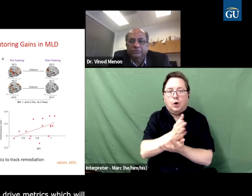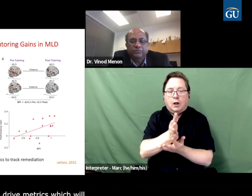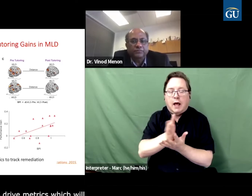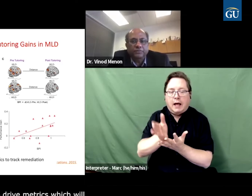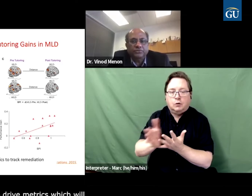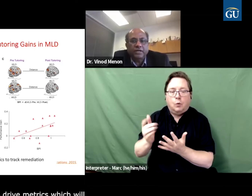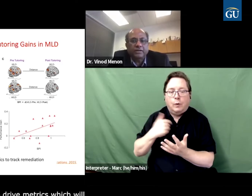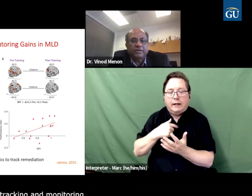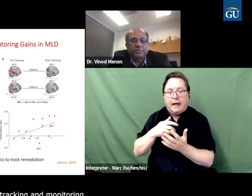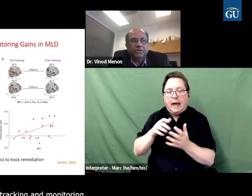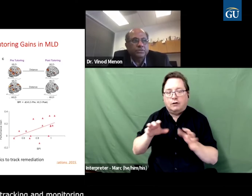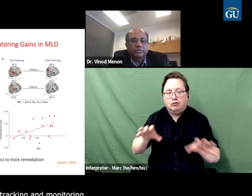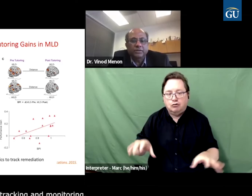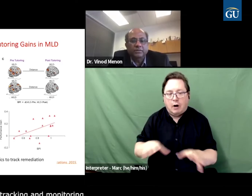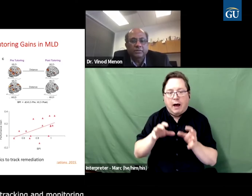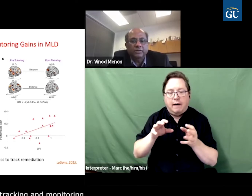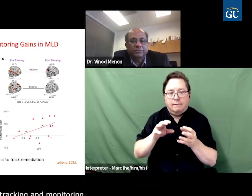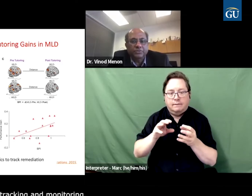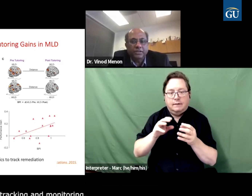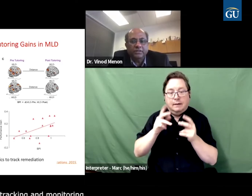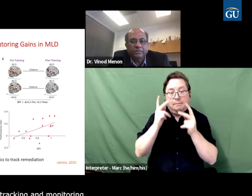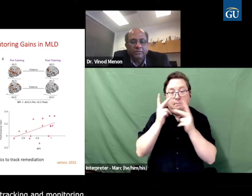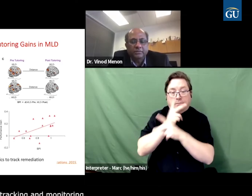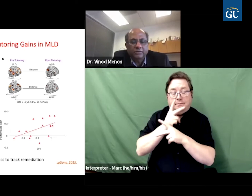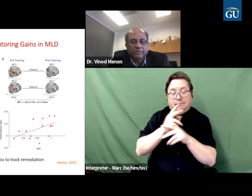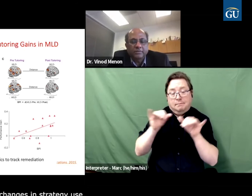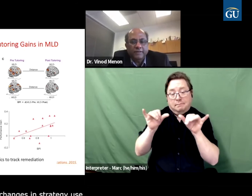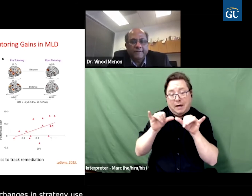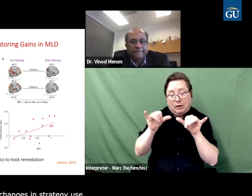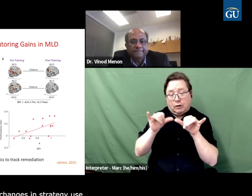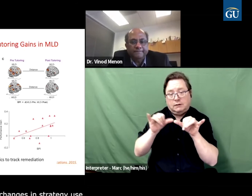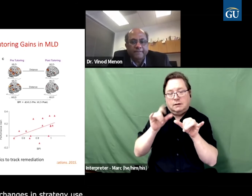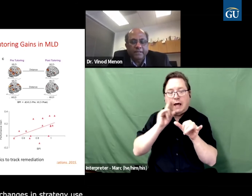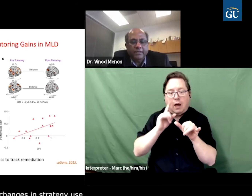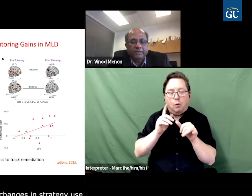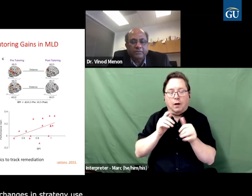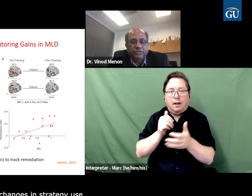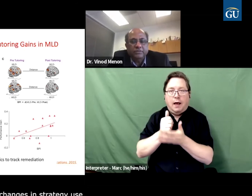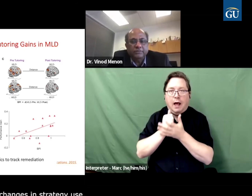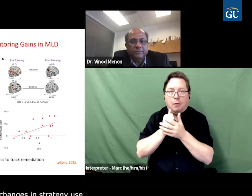metrics which will be useful for